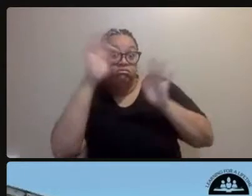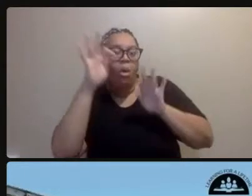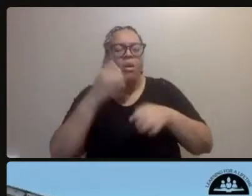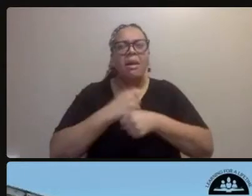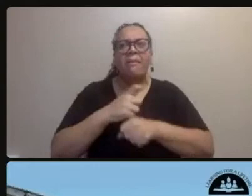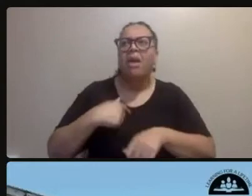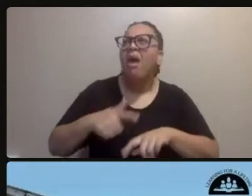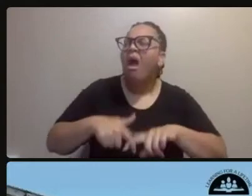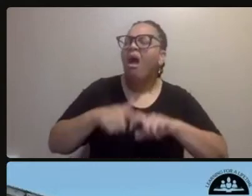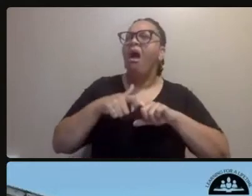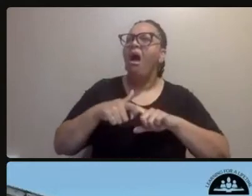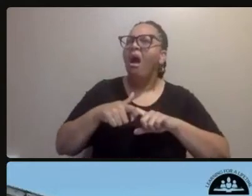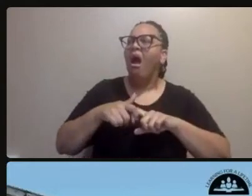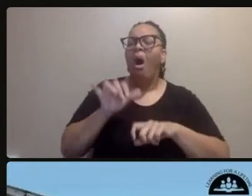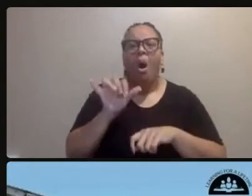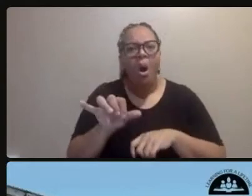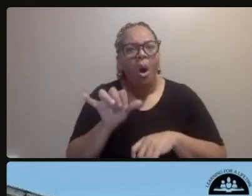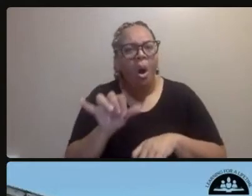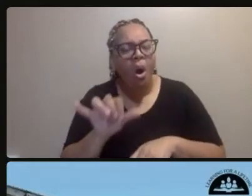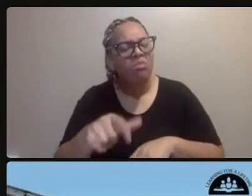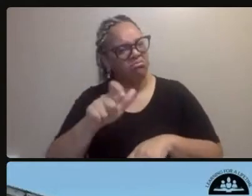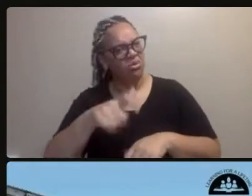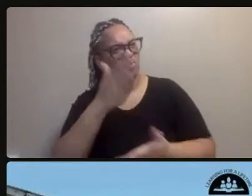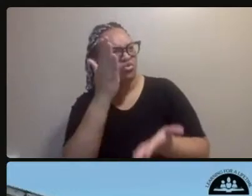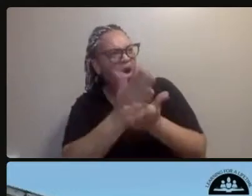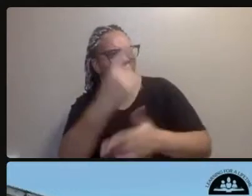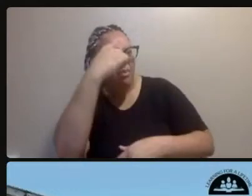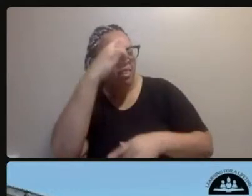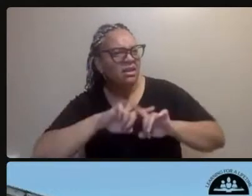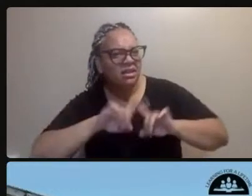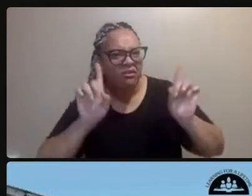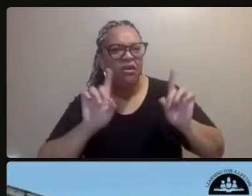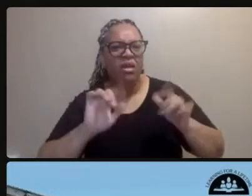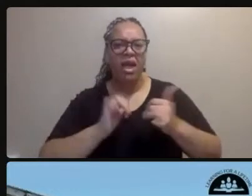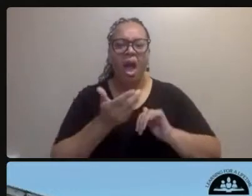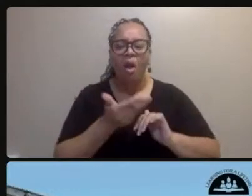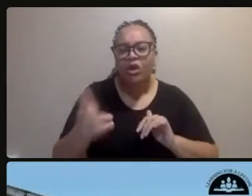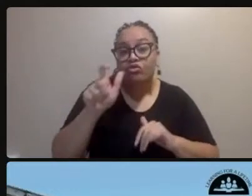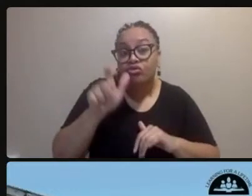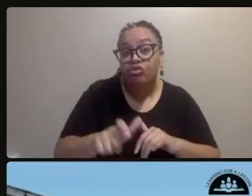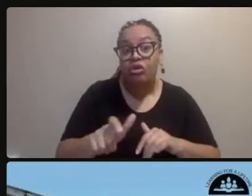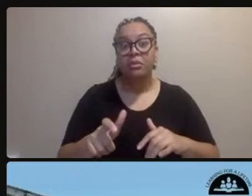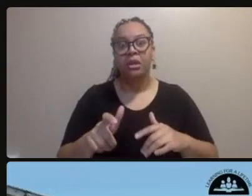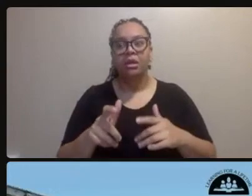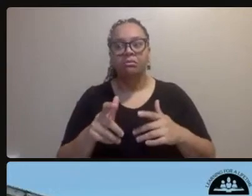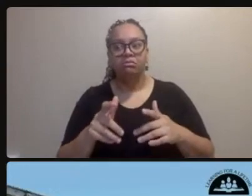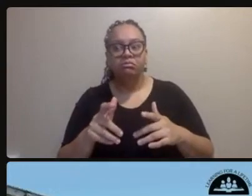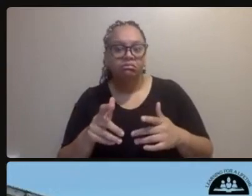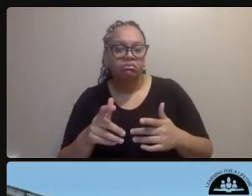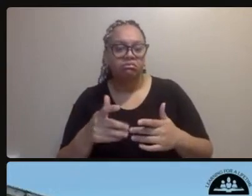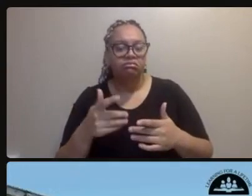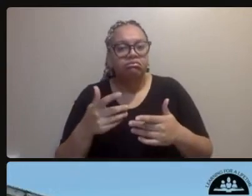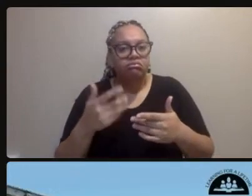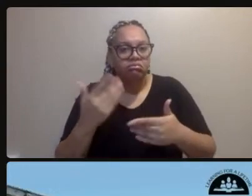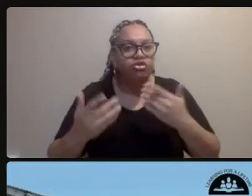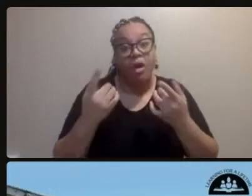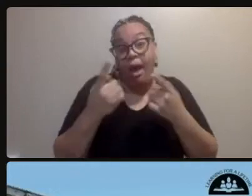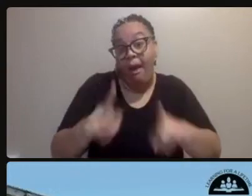THERE'S A HOMELESS POPULATION THERE AT THE CLEAR LAKE WHICH I HAD NO IDEA ABOUT. AND THAT'S WHAT REALLY MADE